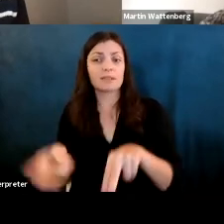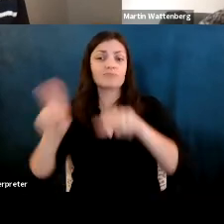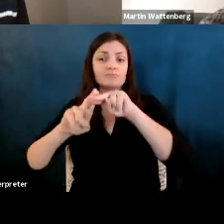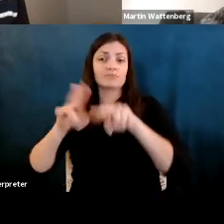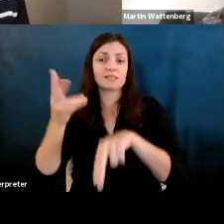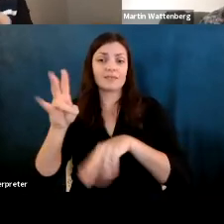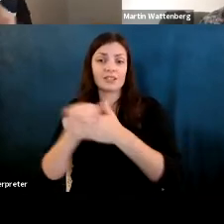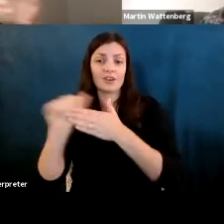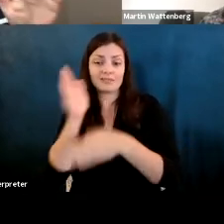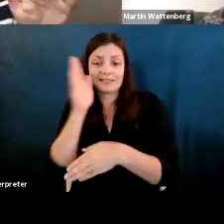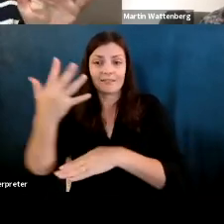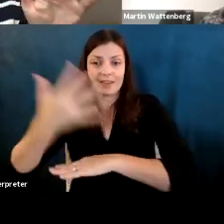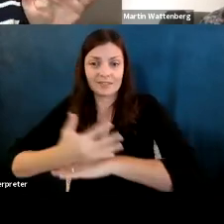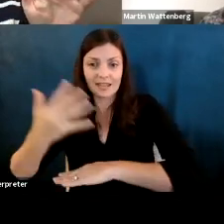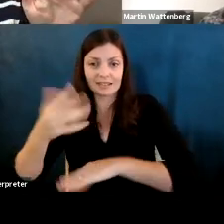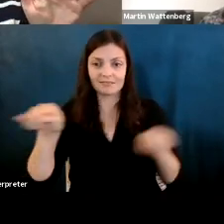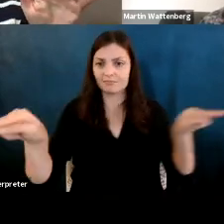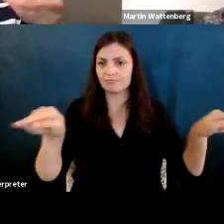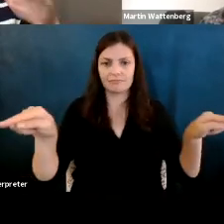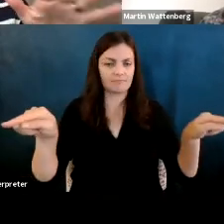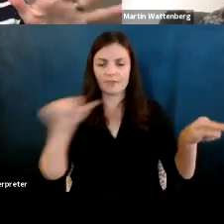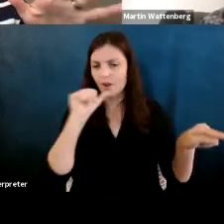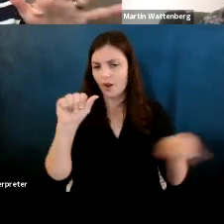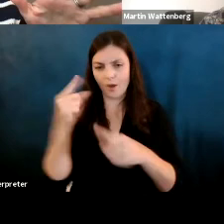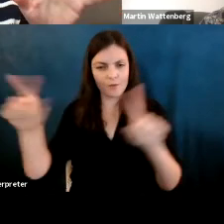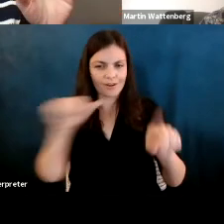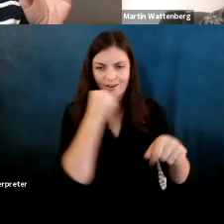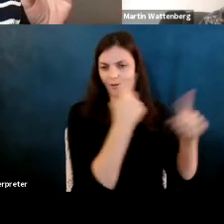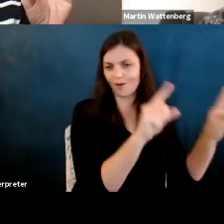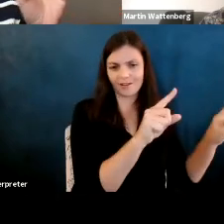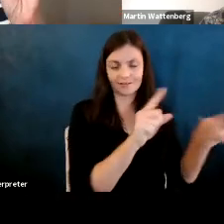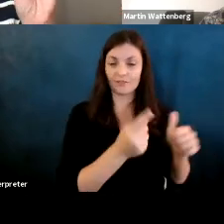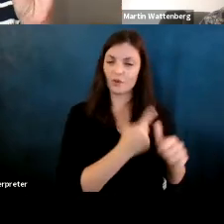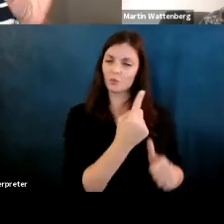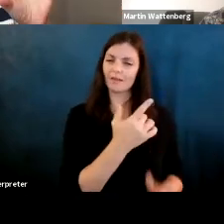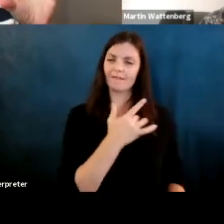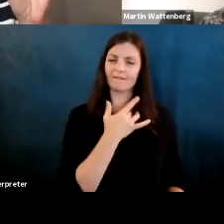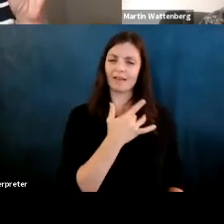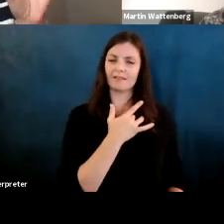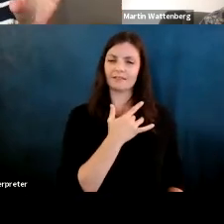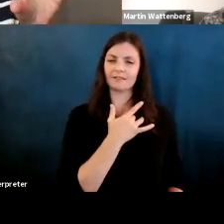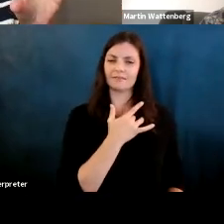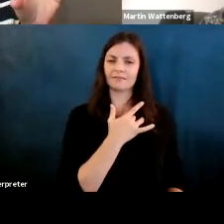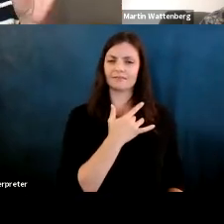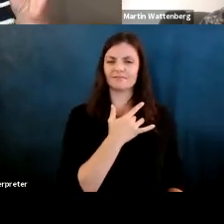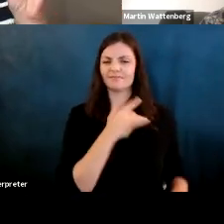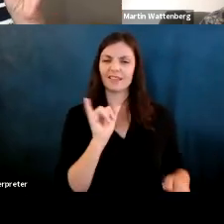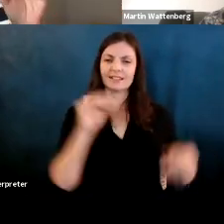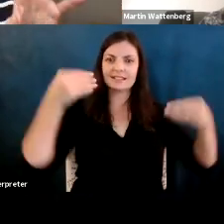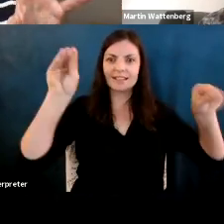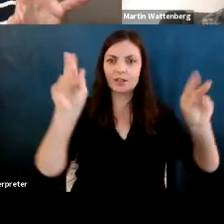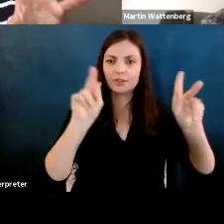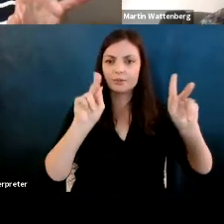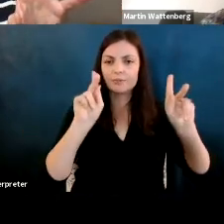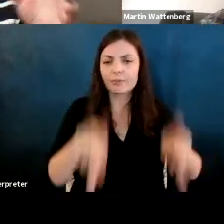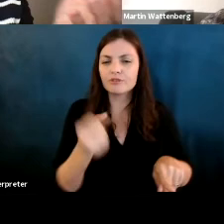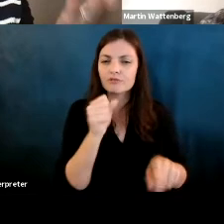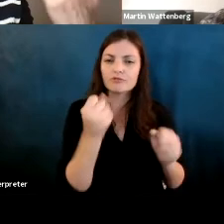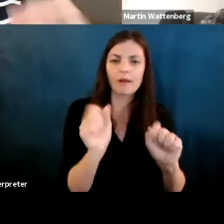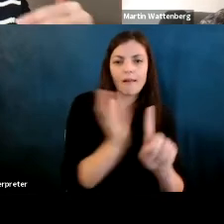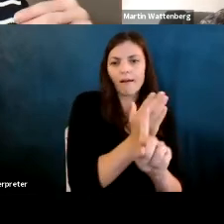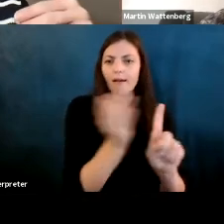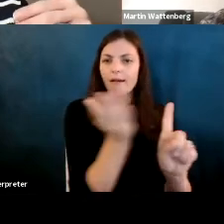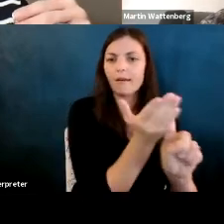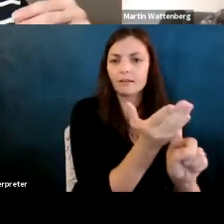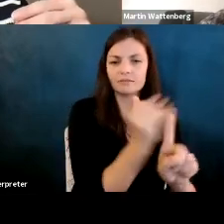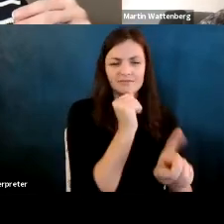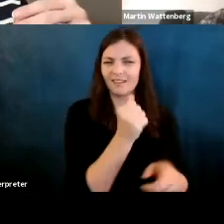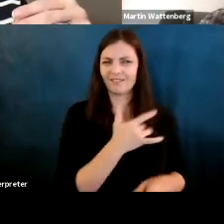Fernanda Viegas: Days neither one of these worked the first one felt the simple one felt salesy not trustworthy the second one was overwhelming.